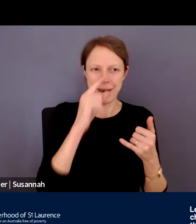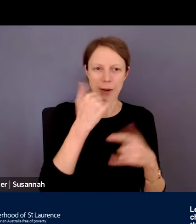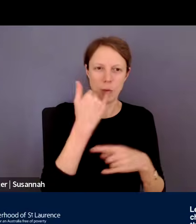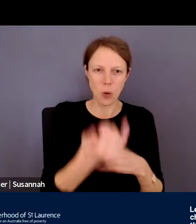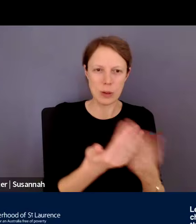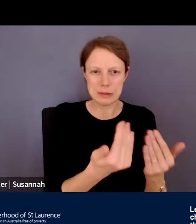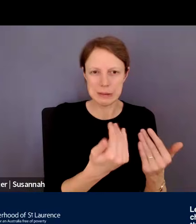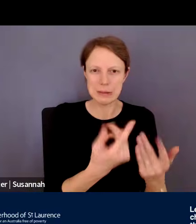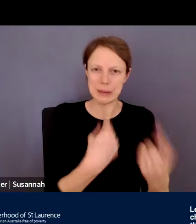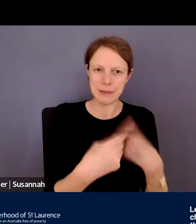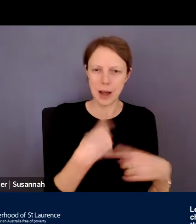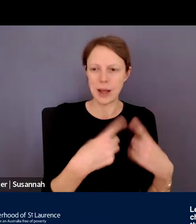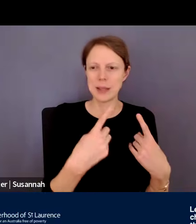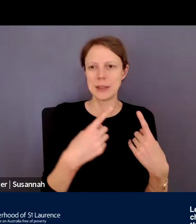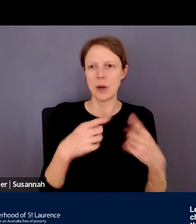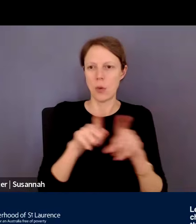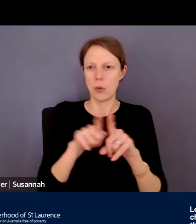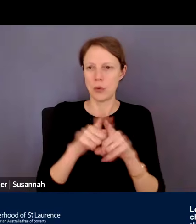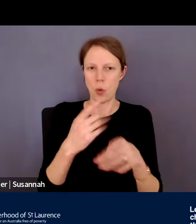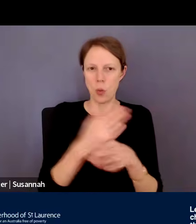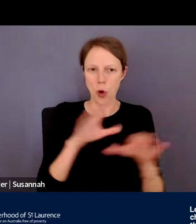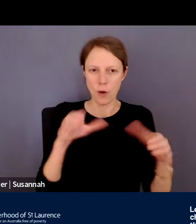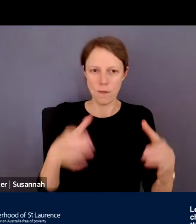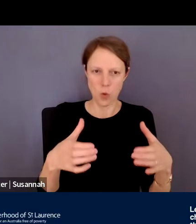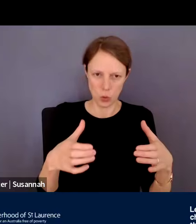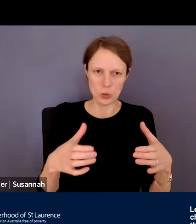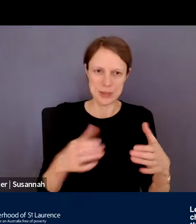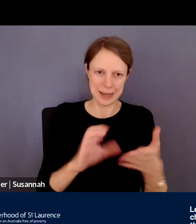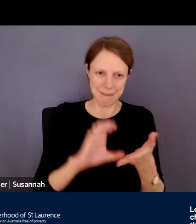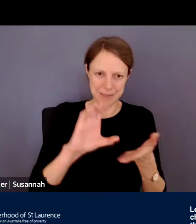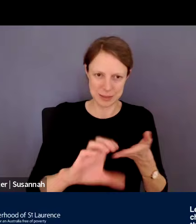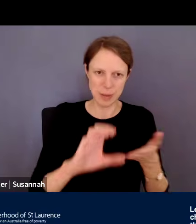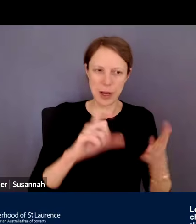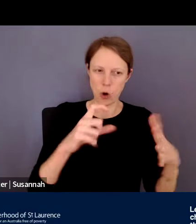of really important workforce investment that the Commonwealth will do. Watch this space. We'll